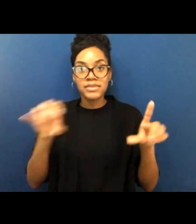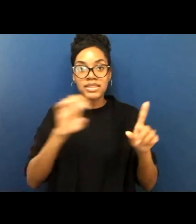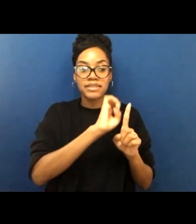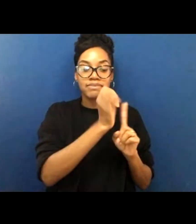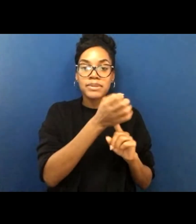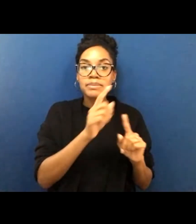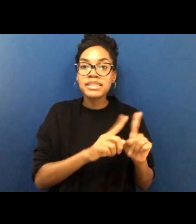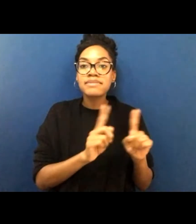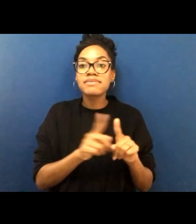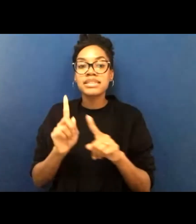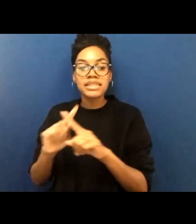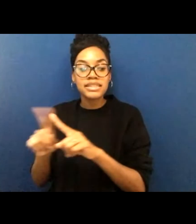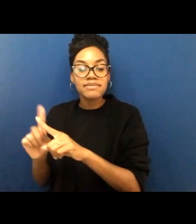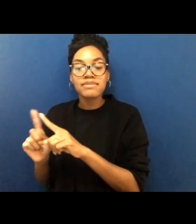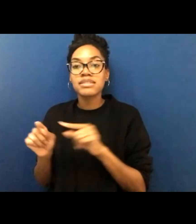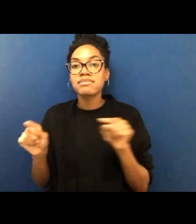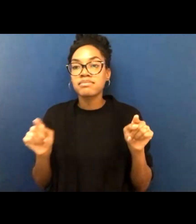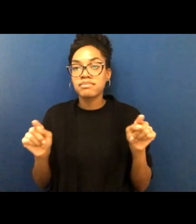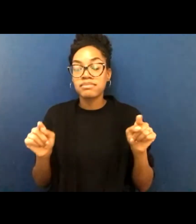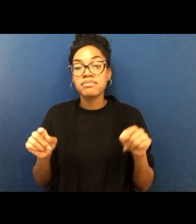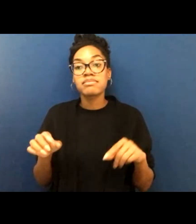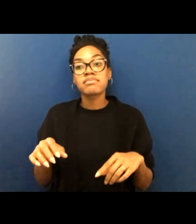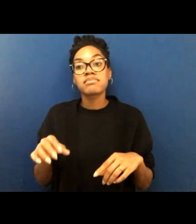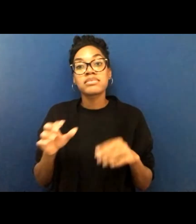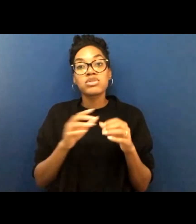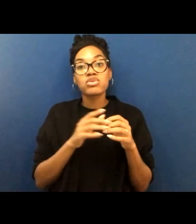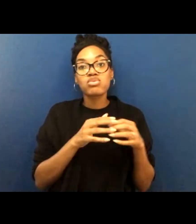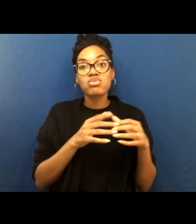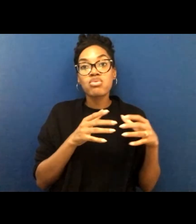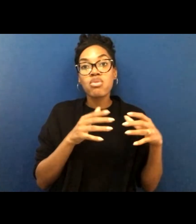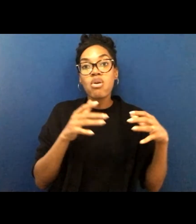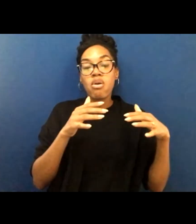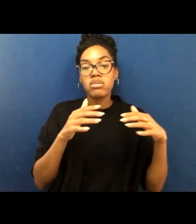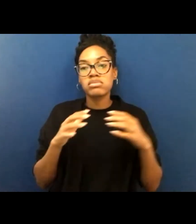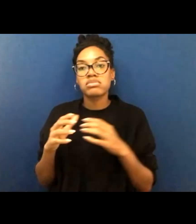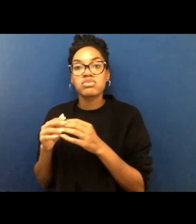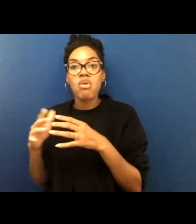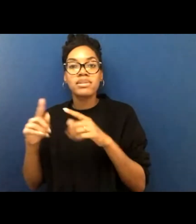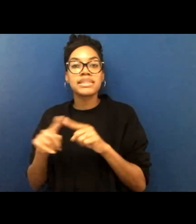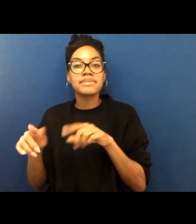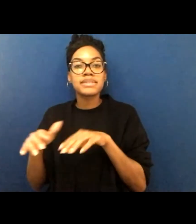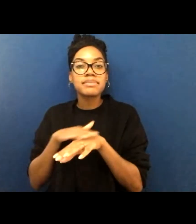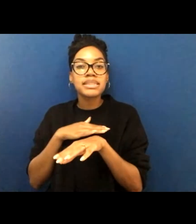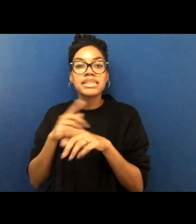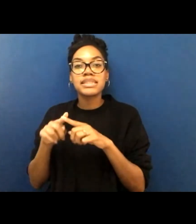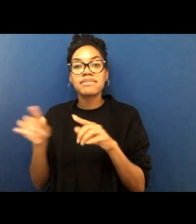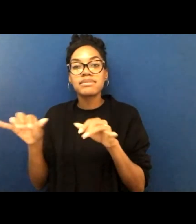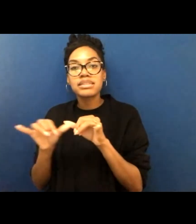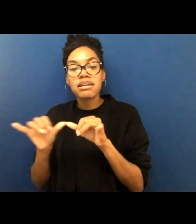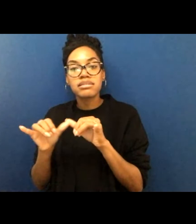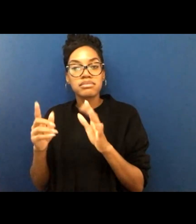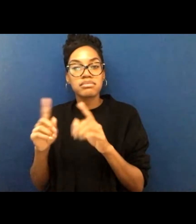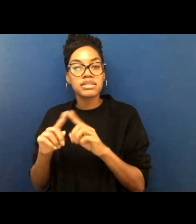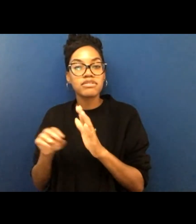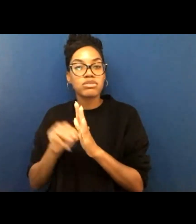and they reach different sizes at maturity. So it's kind of like, if you look around at your classmates right now,